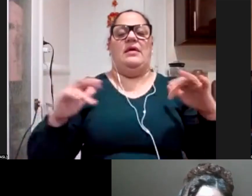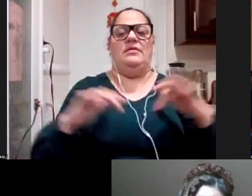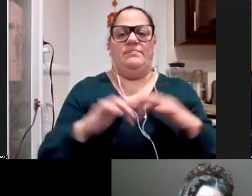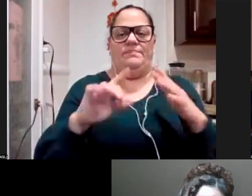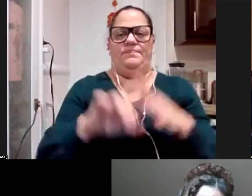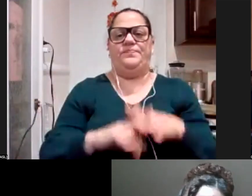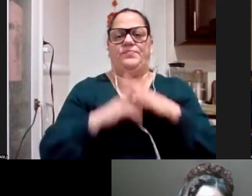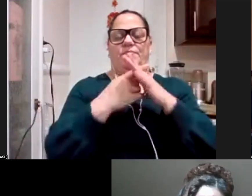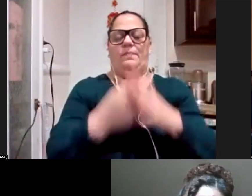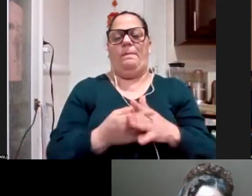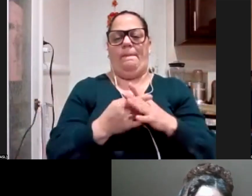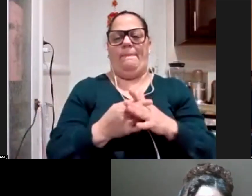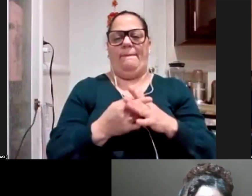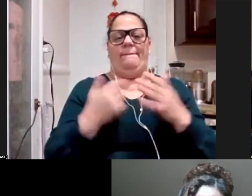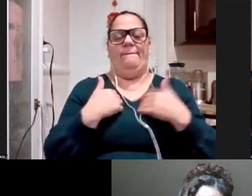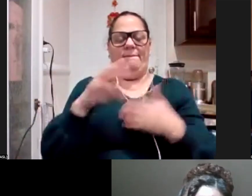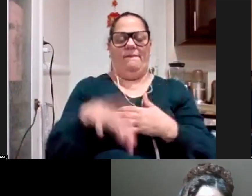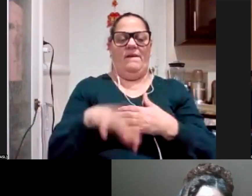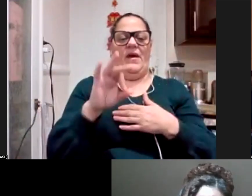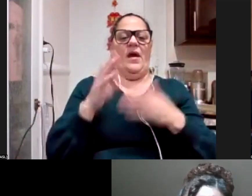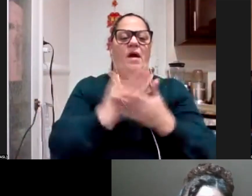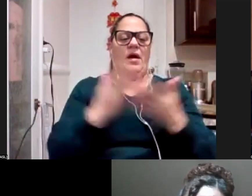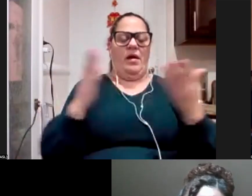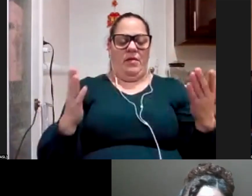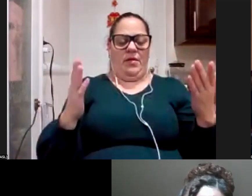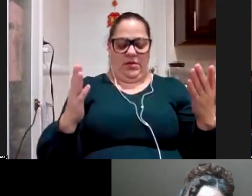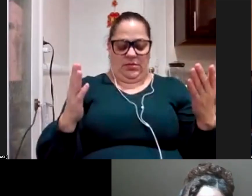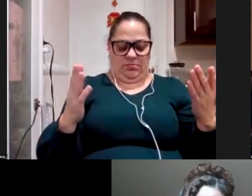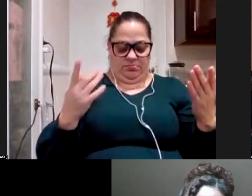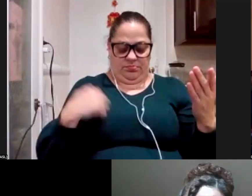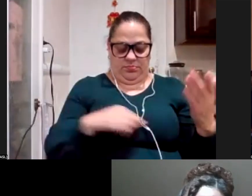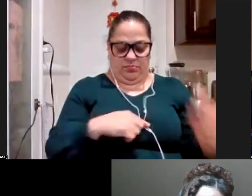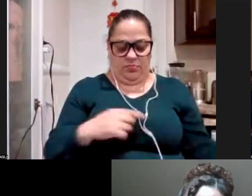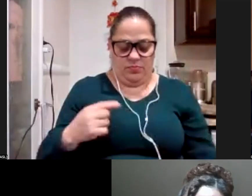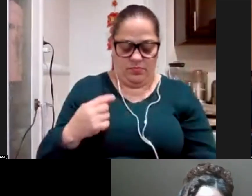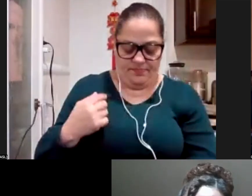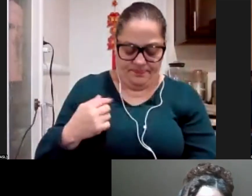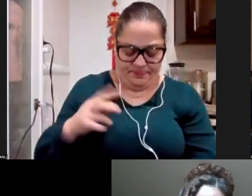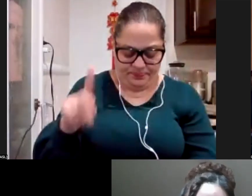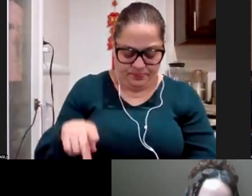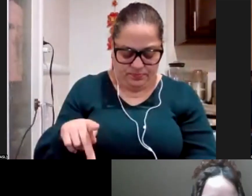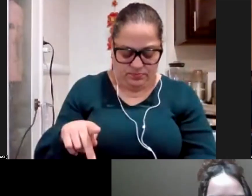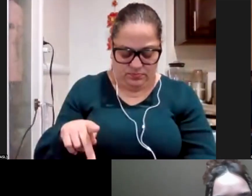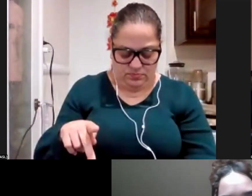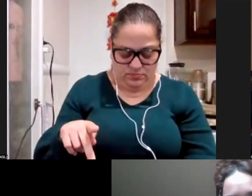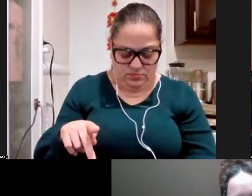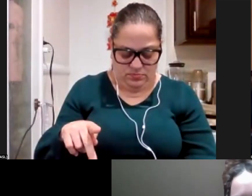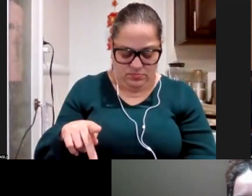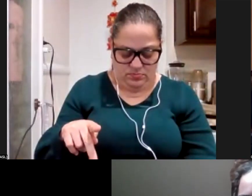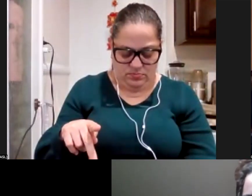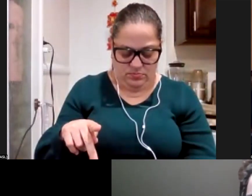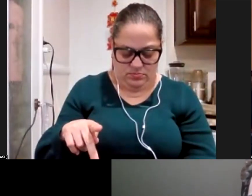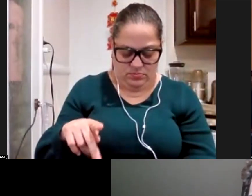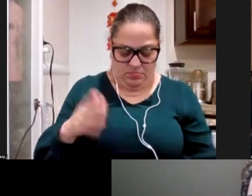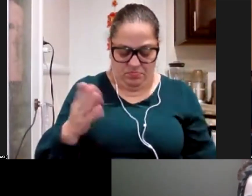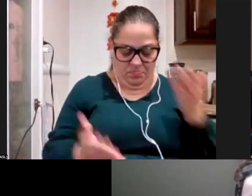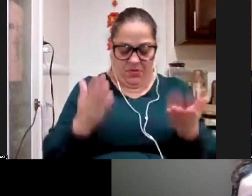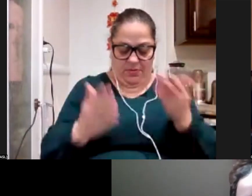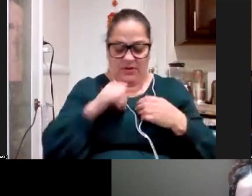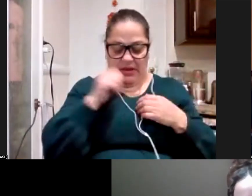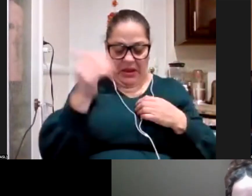to find where the things are so that people who may not even know what they have can share that